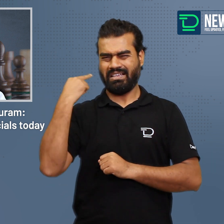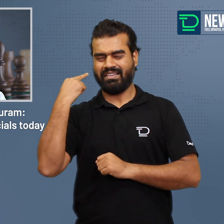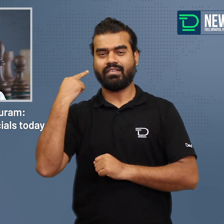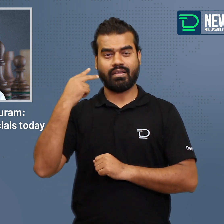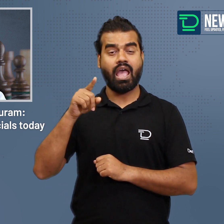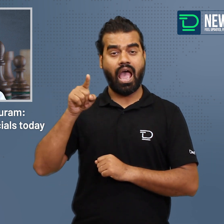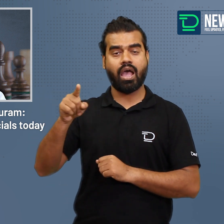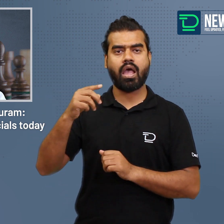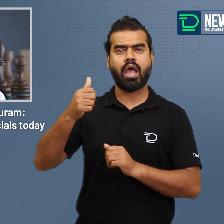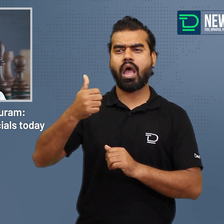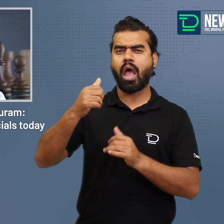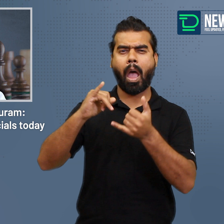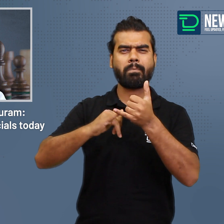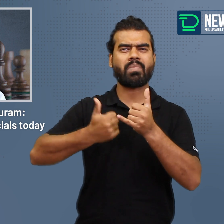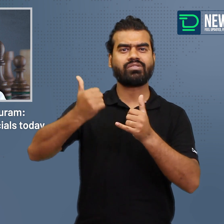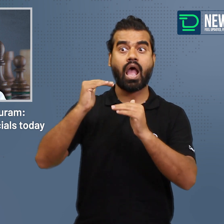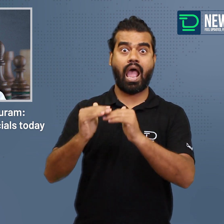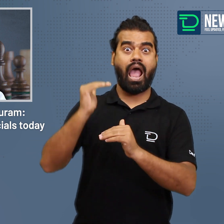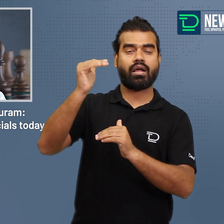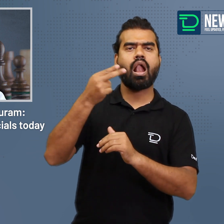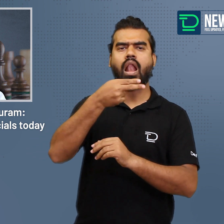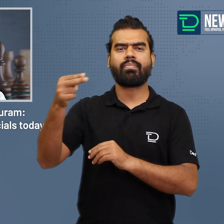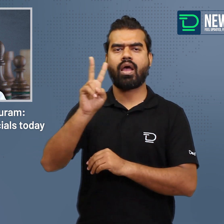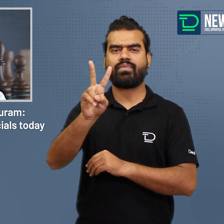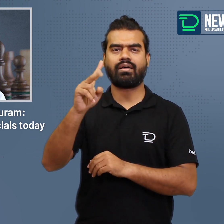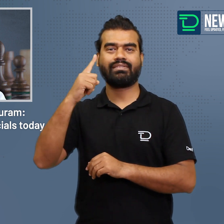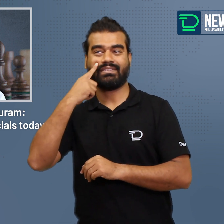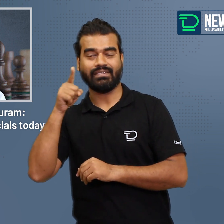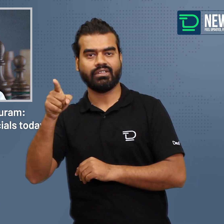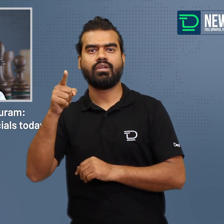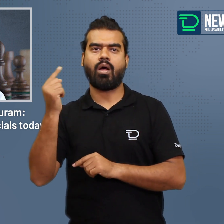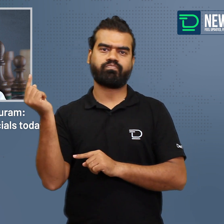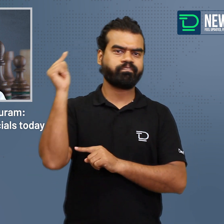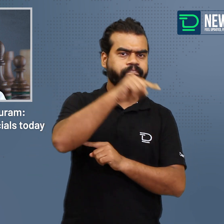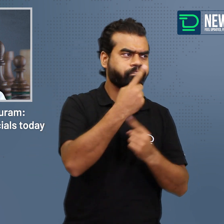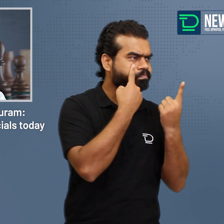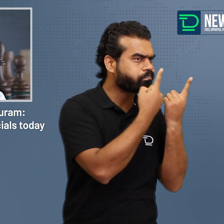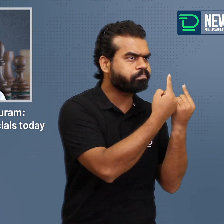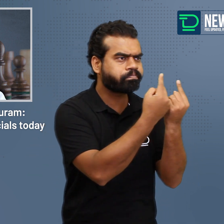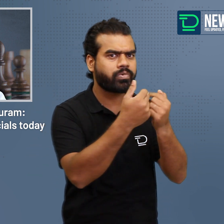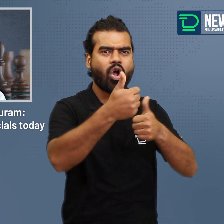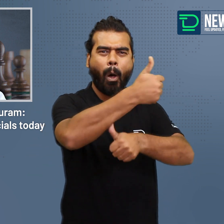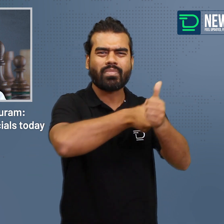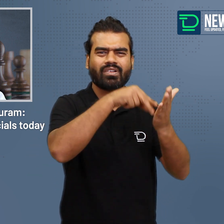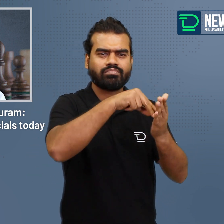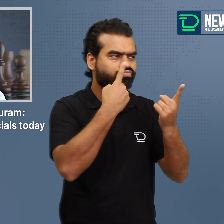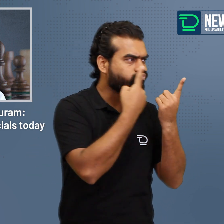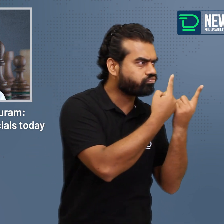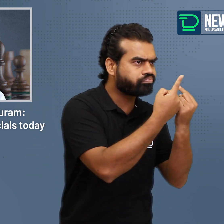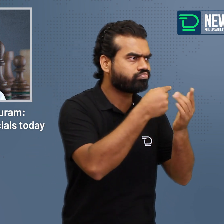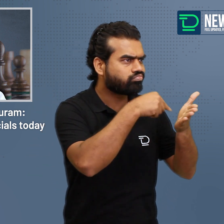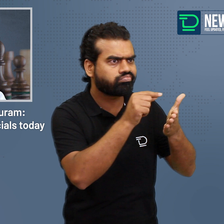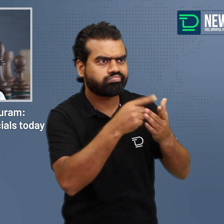The day before yesterday Chief Secretary V. Irai anbu inspected all the